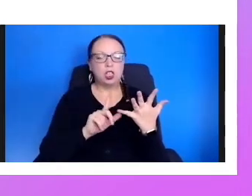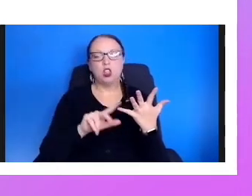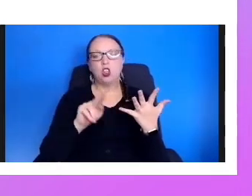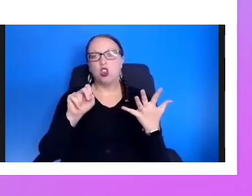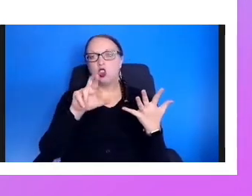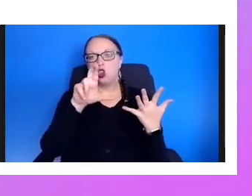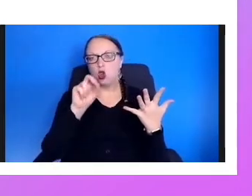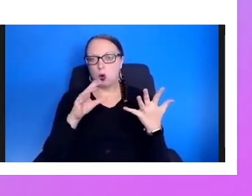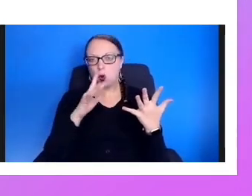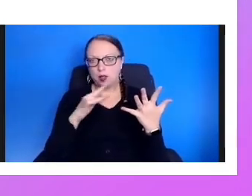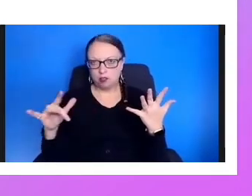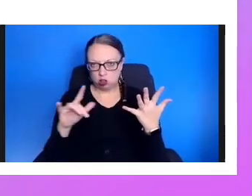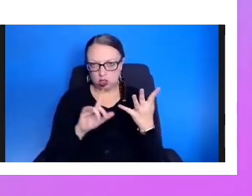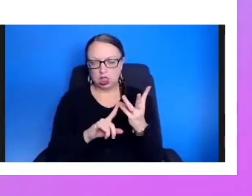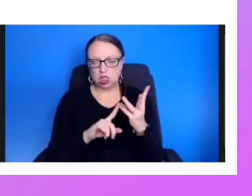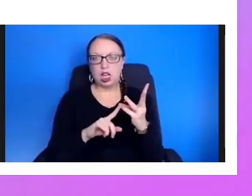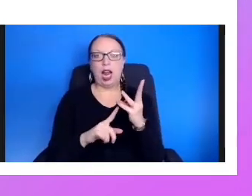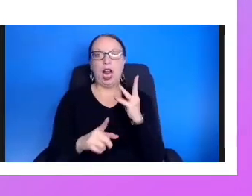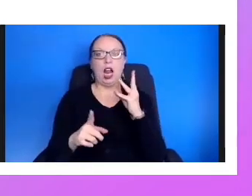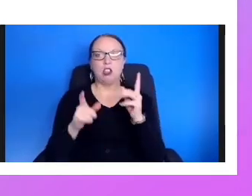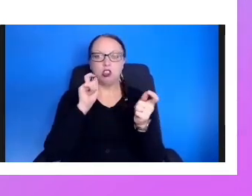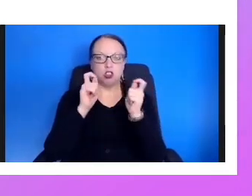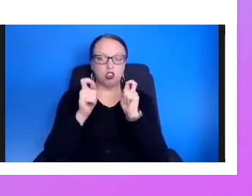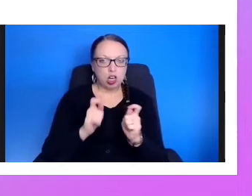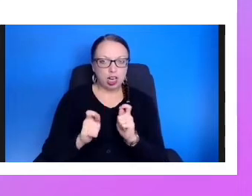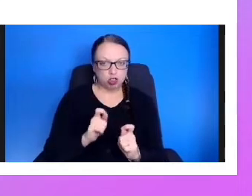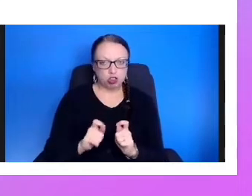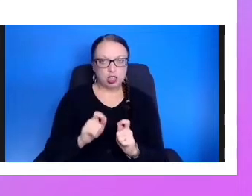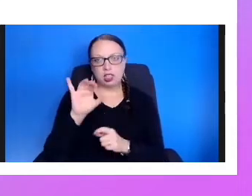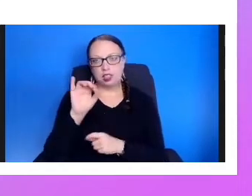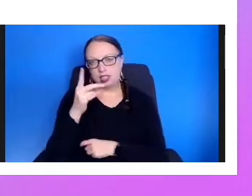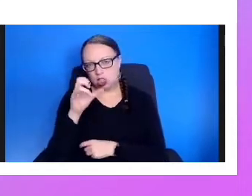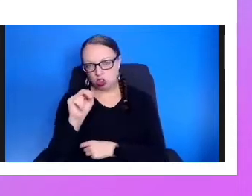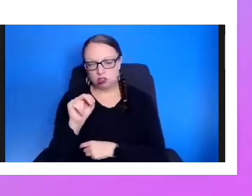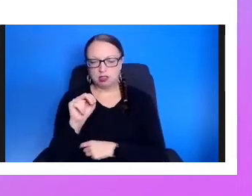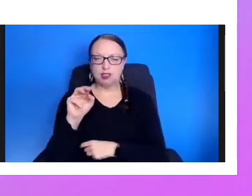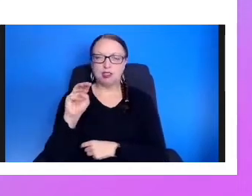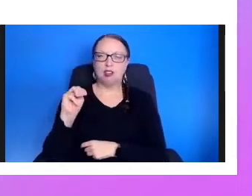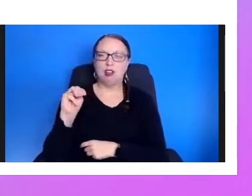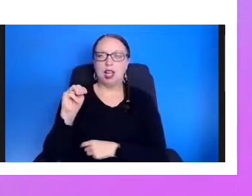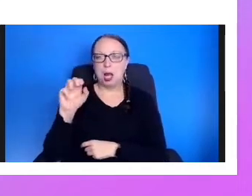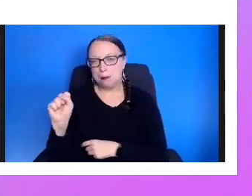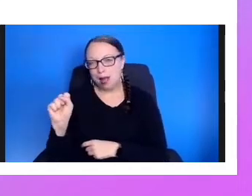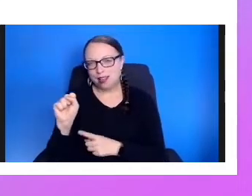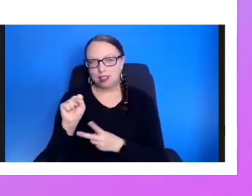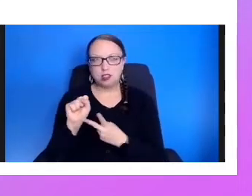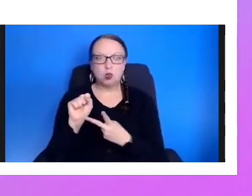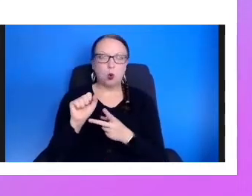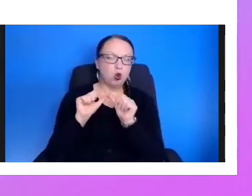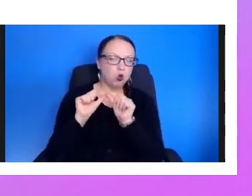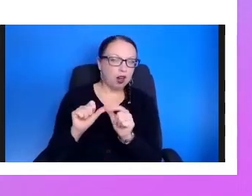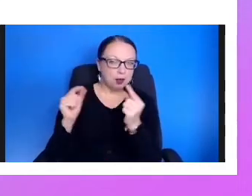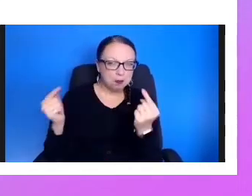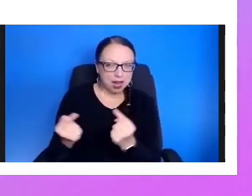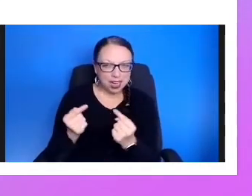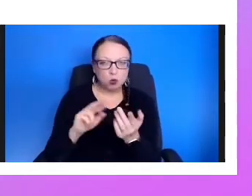so people who have multiple sclerosis, chronic pain conditions other fluctuating conditions means one day they may feel